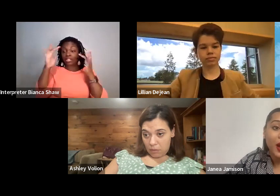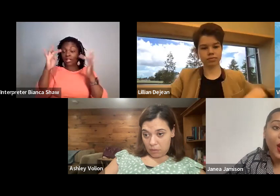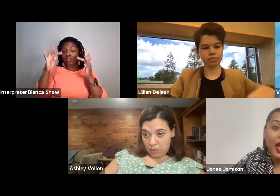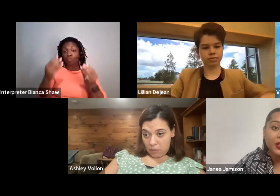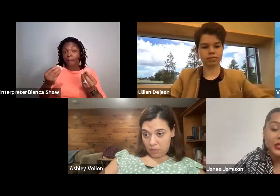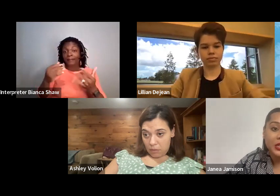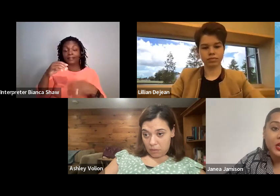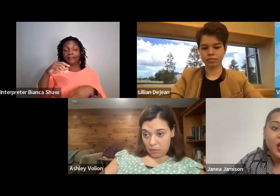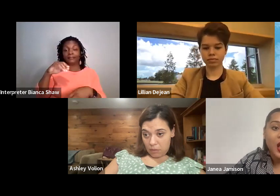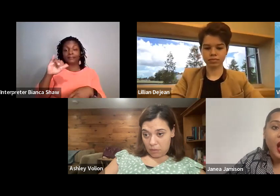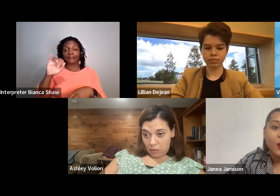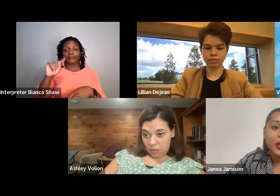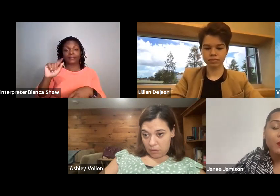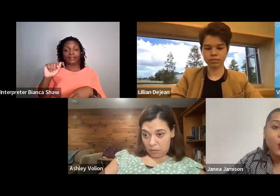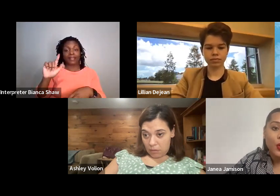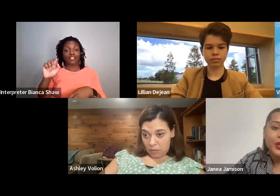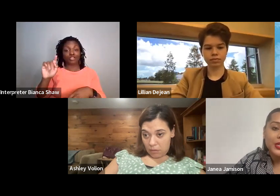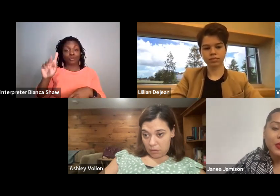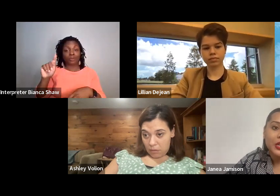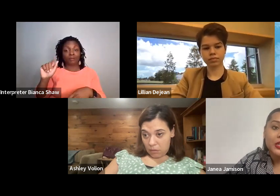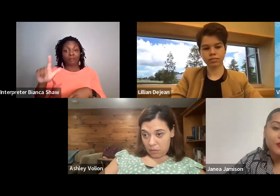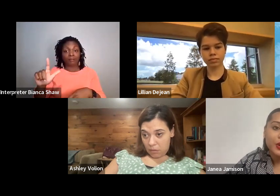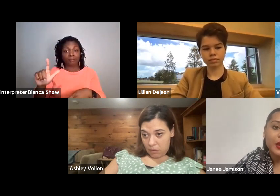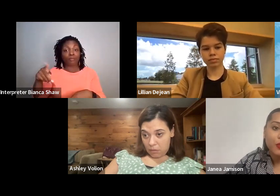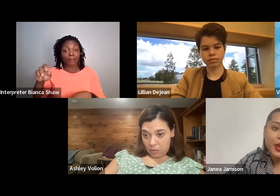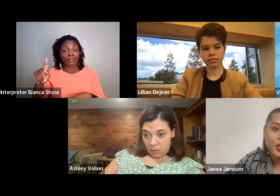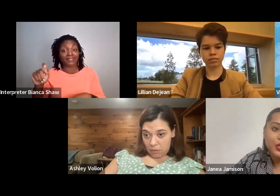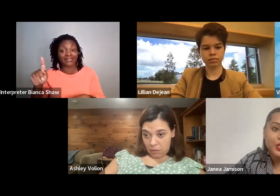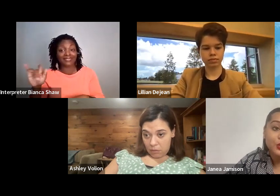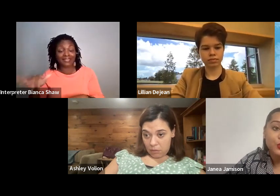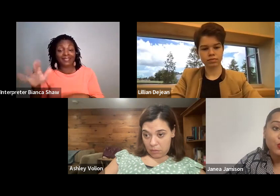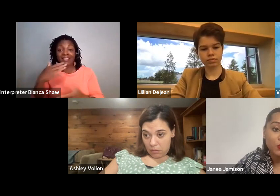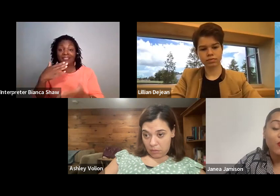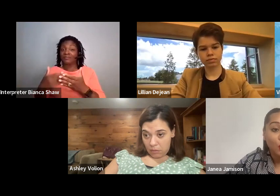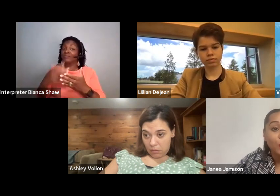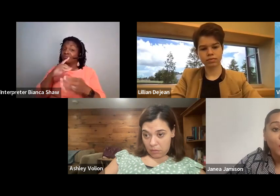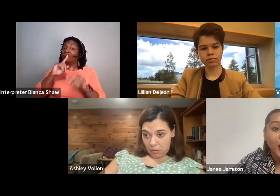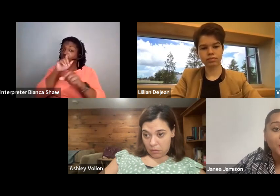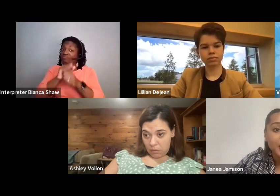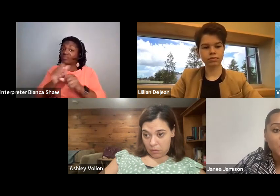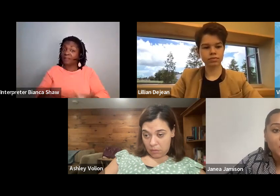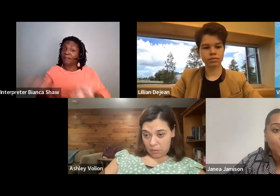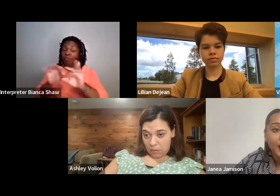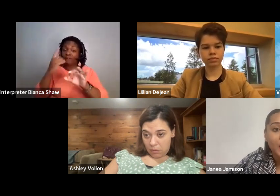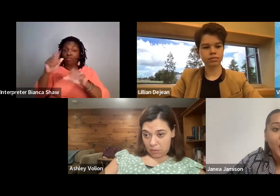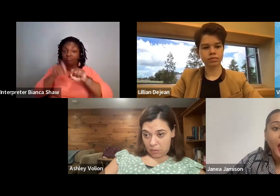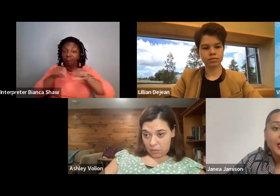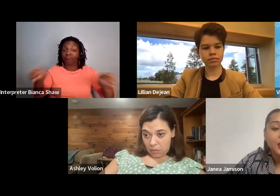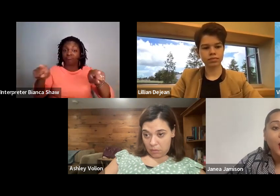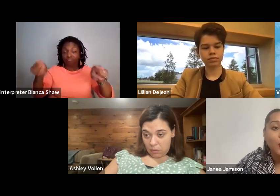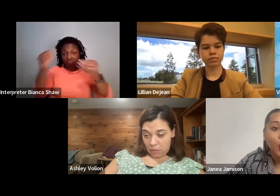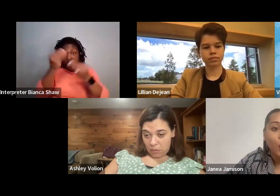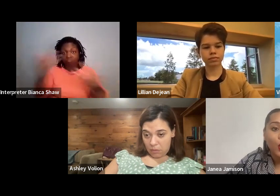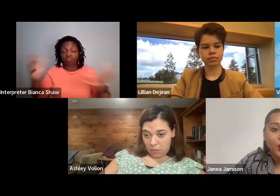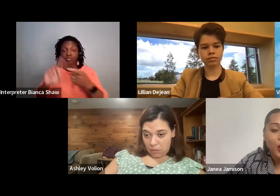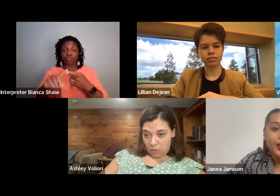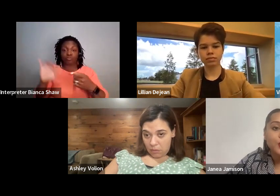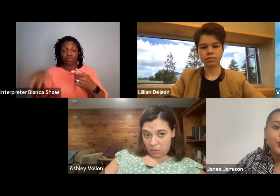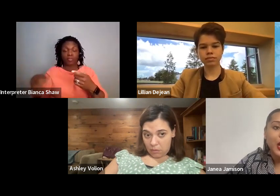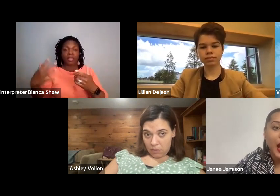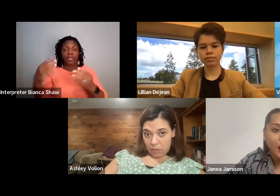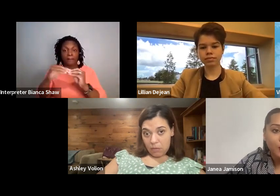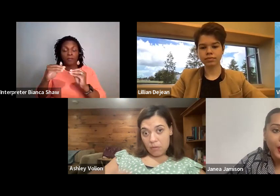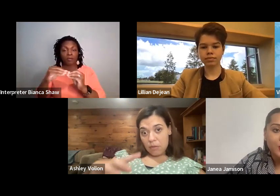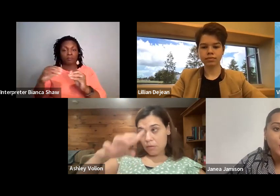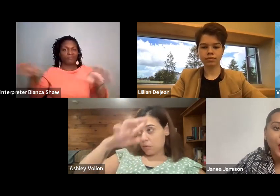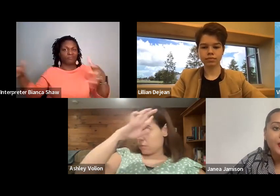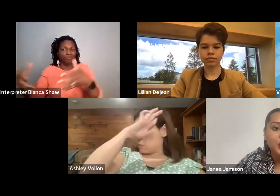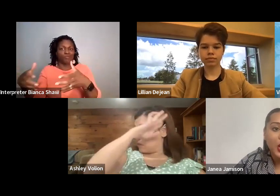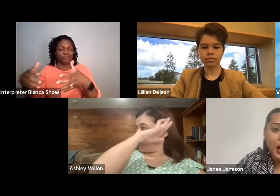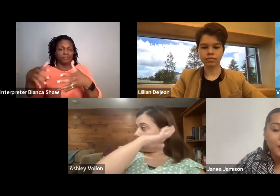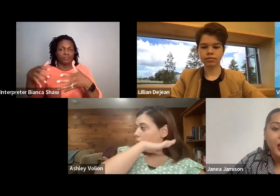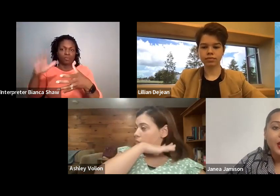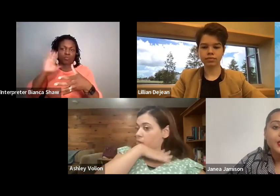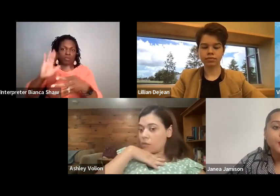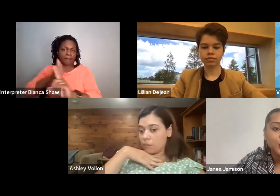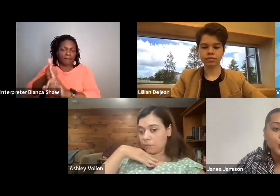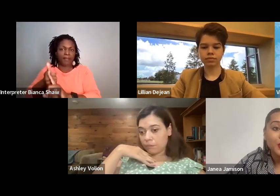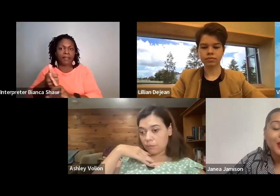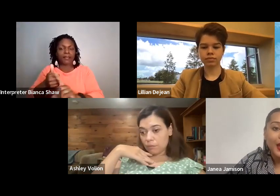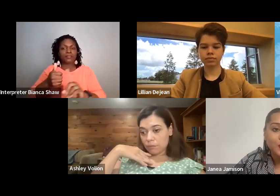When you think about advocacy and importing dis submitting different information to vulnerable populations, right as a uphold worker, it's your job right, and so, as a job it's up to you to be an